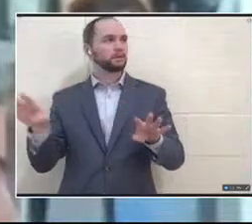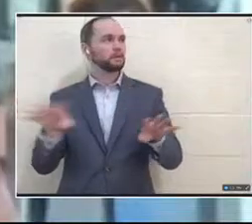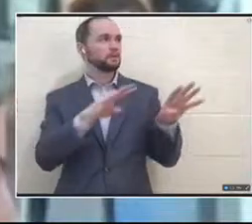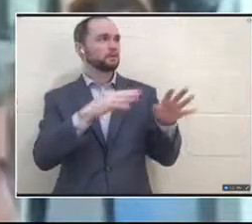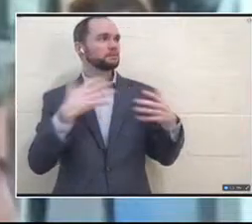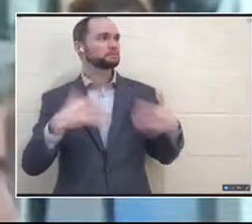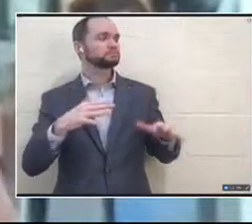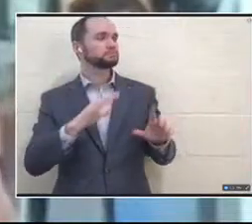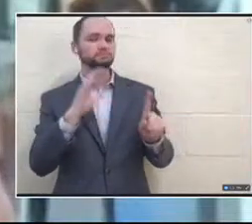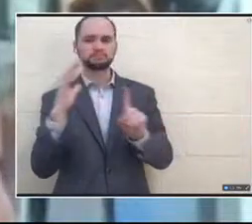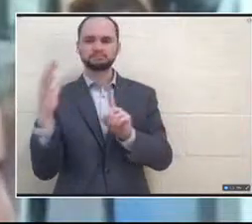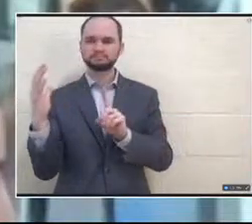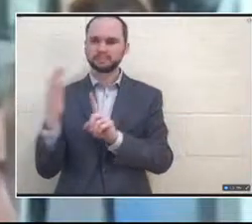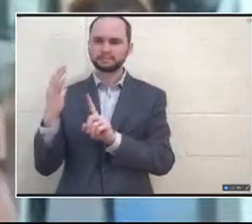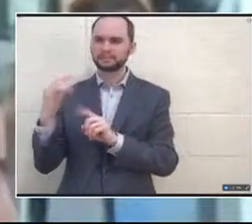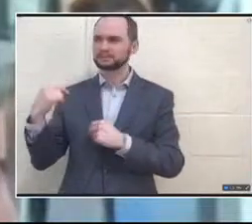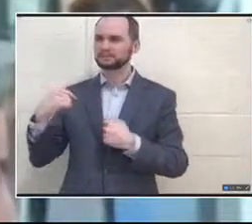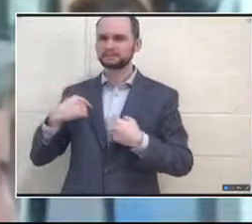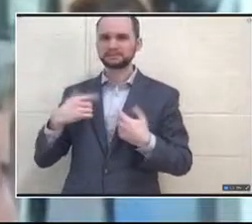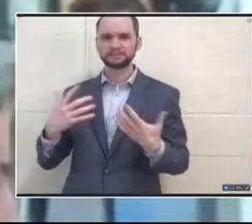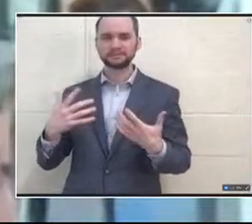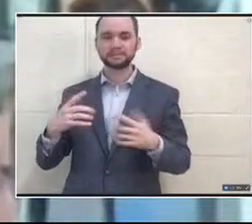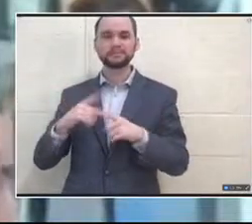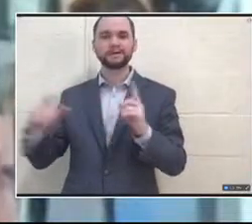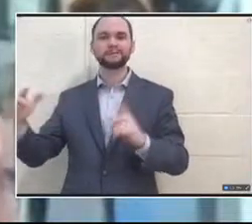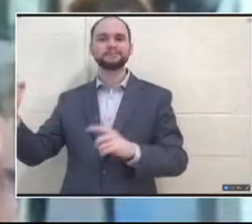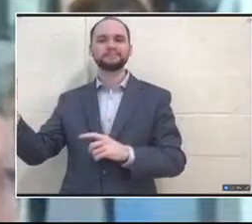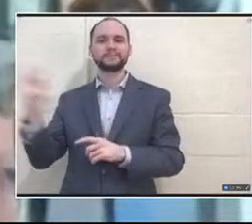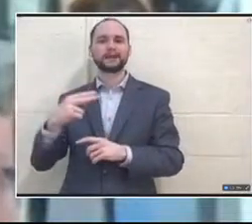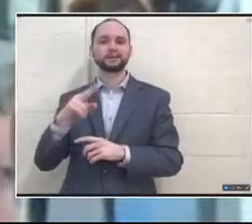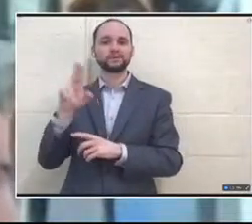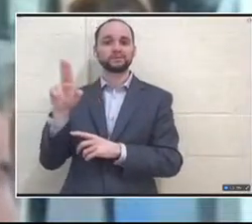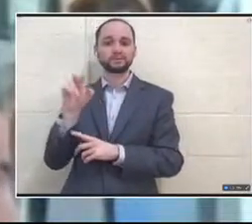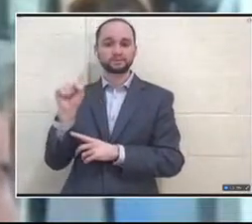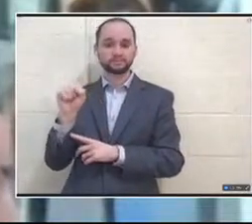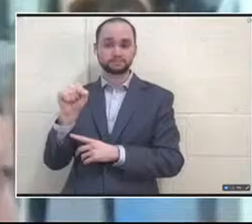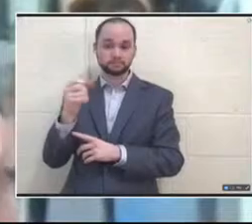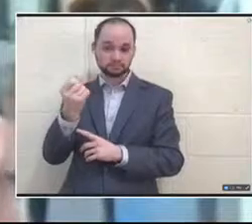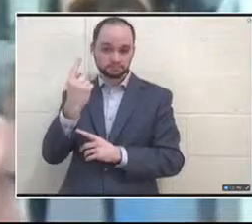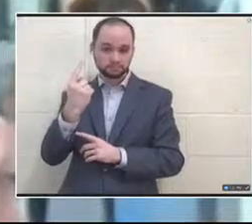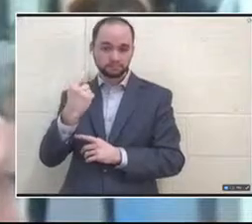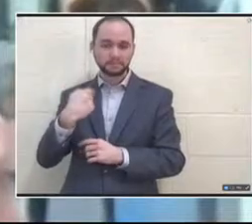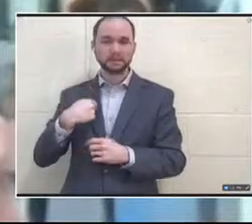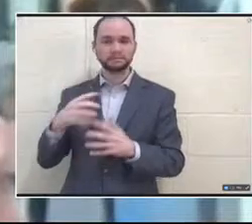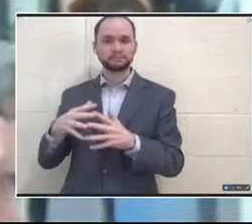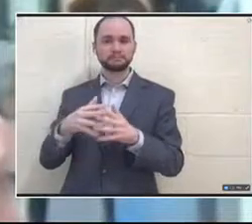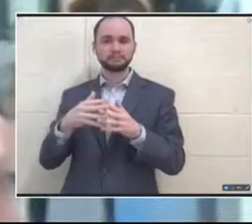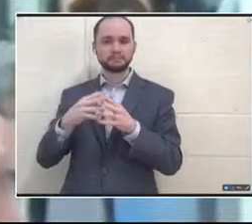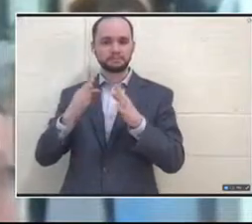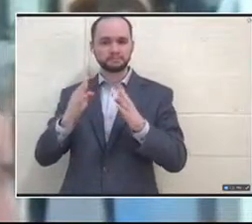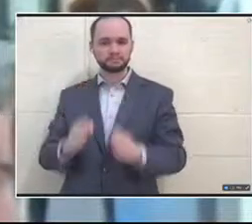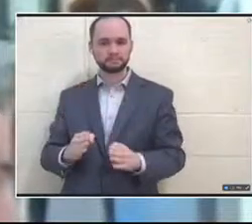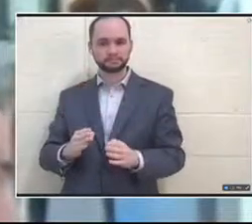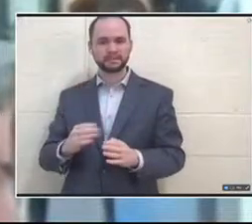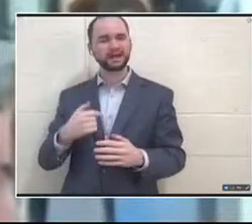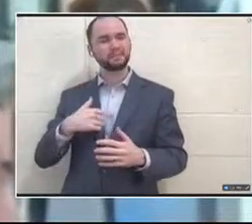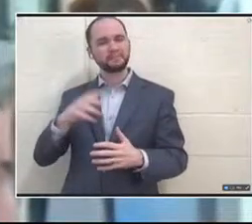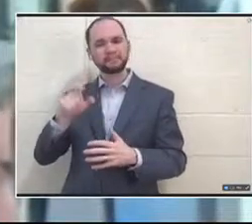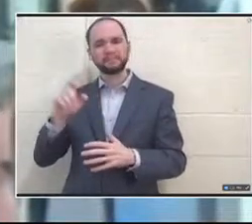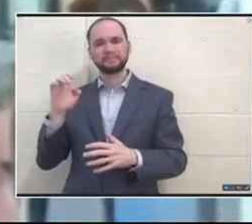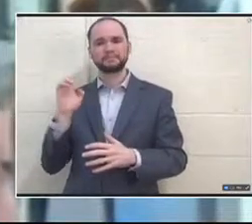I was an American. And I must return to my country. I must return to my people. I felt that